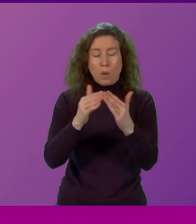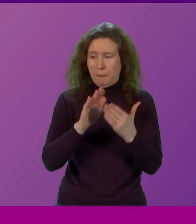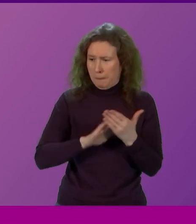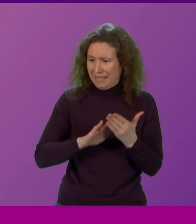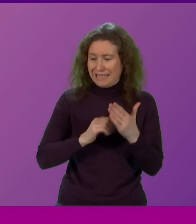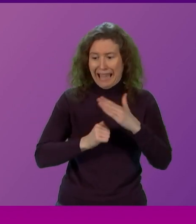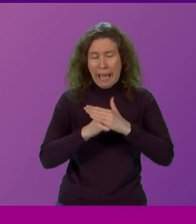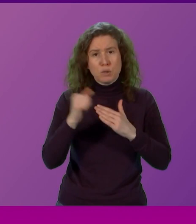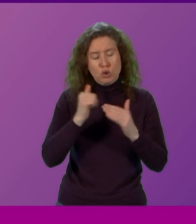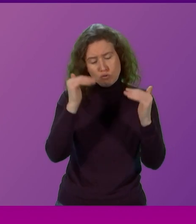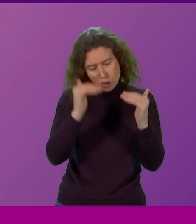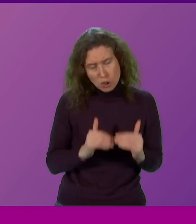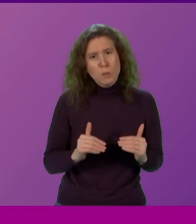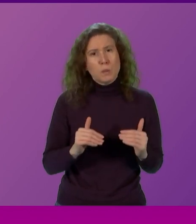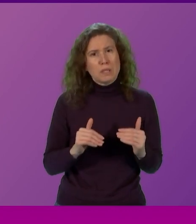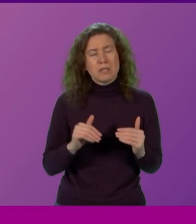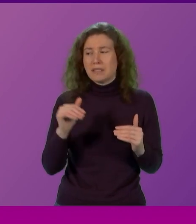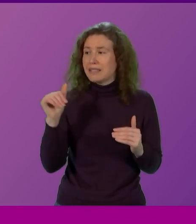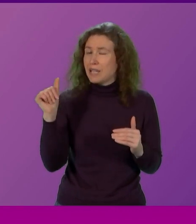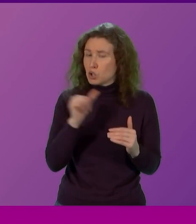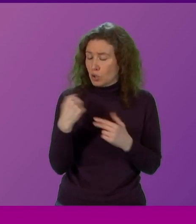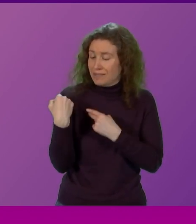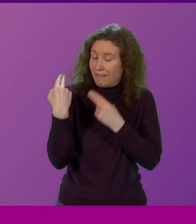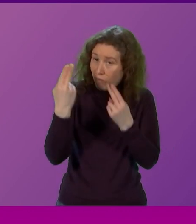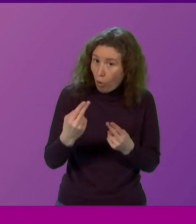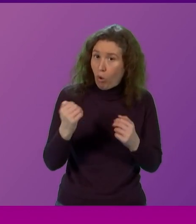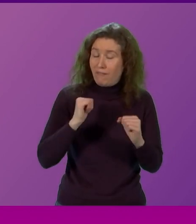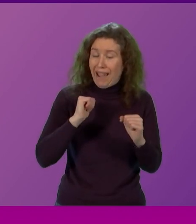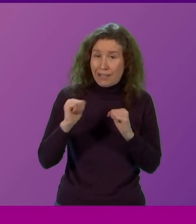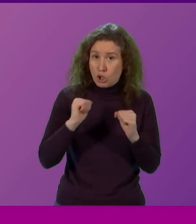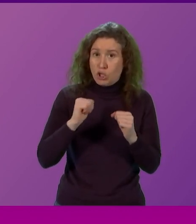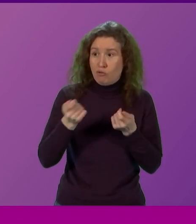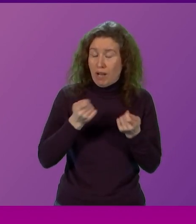£2,000 a year and devolve energy regulation powers to this Parliament?